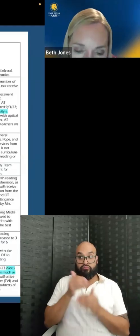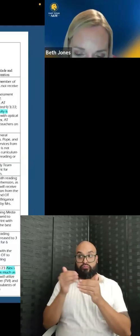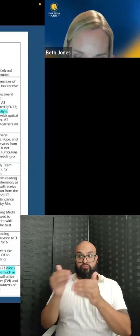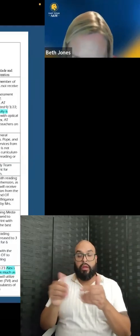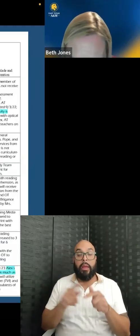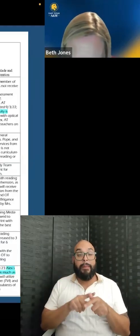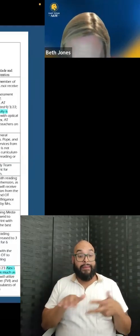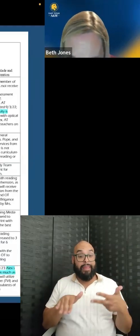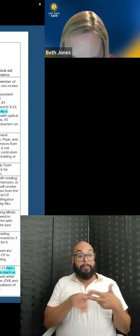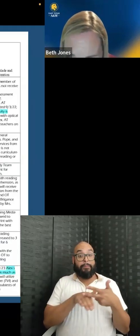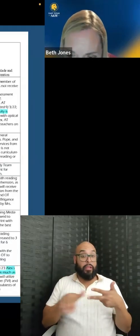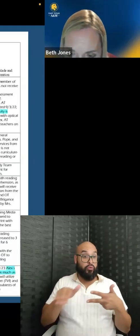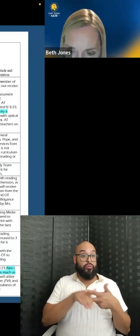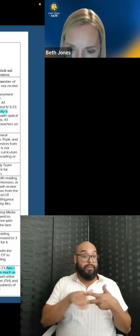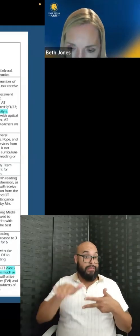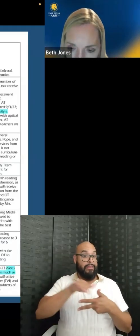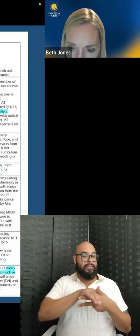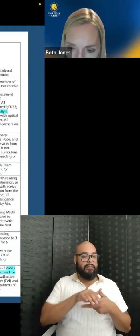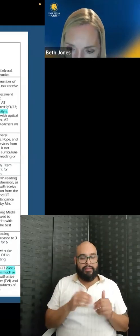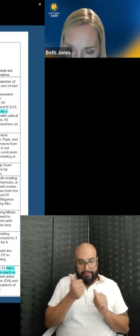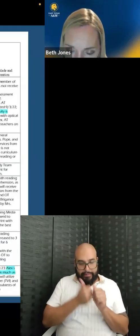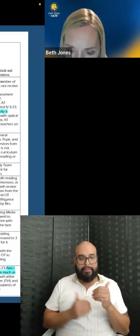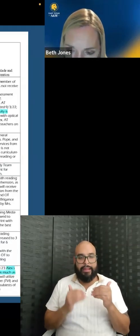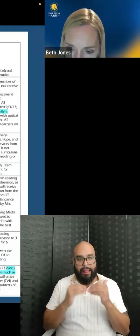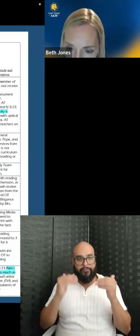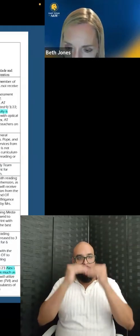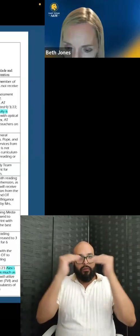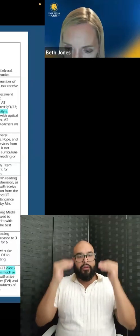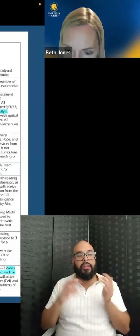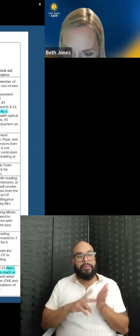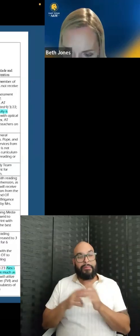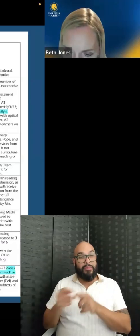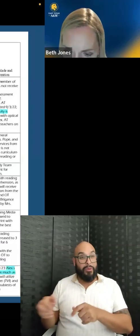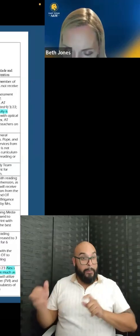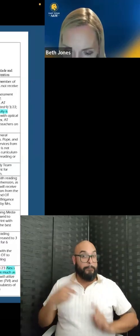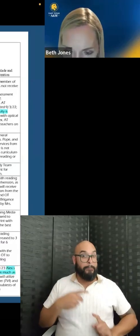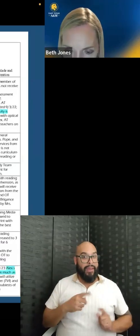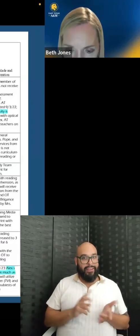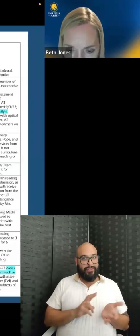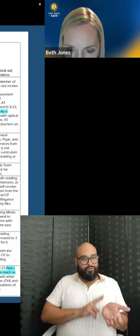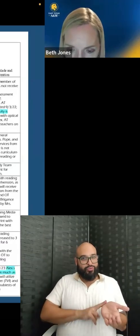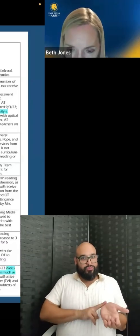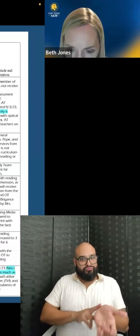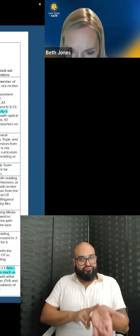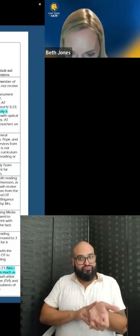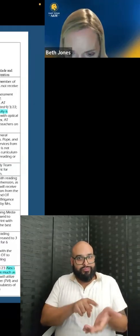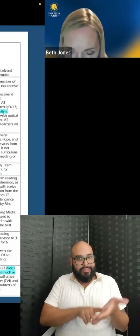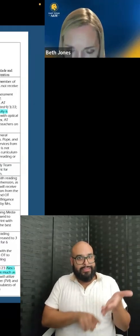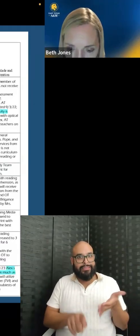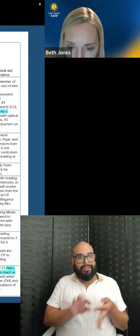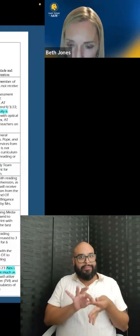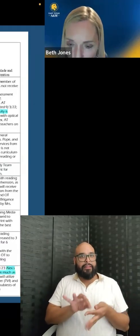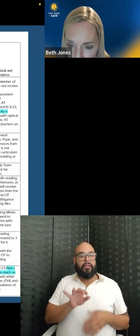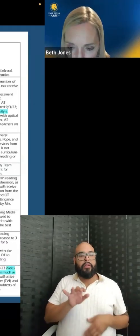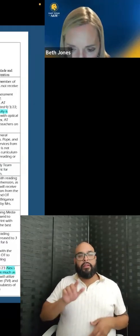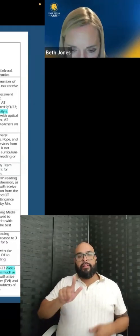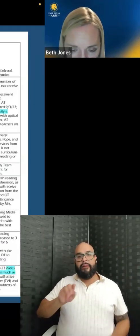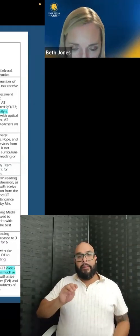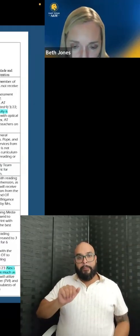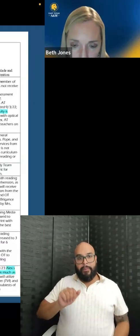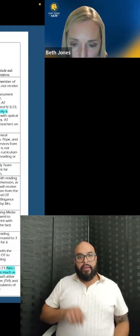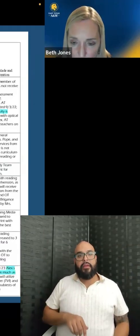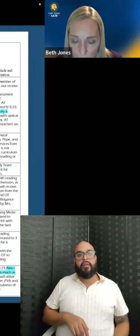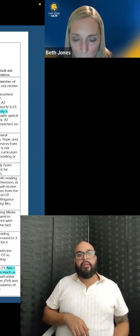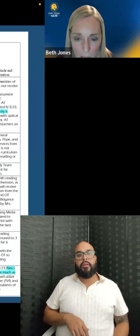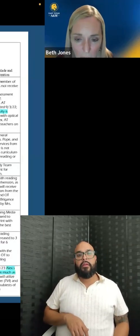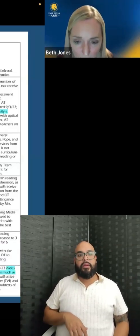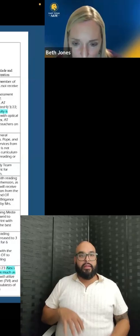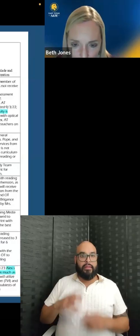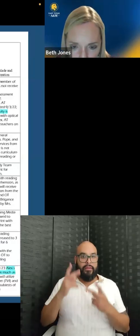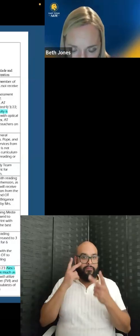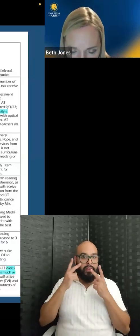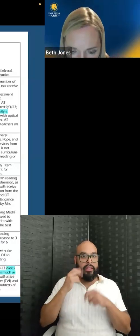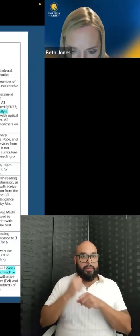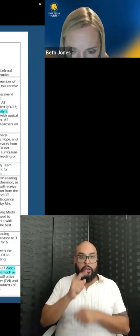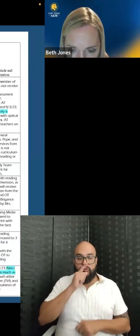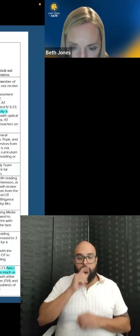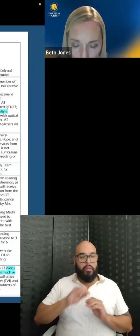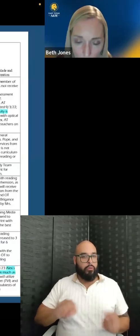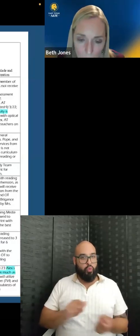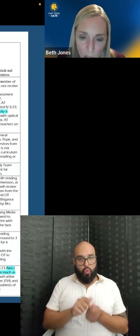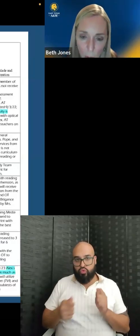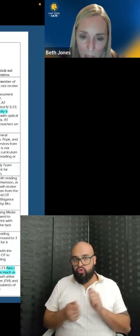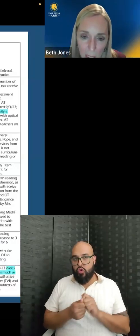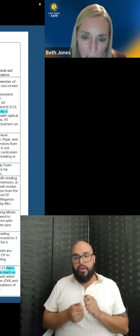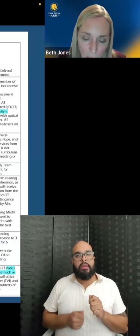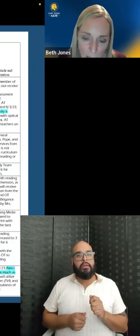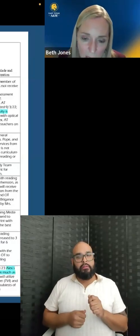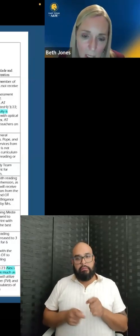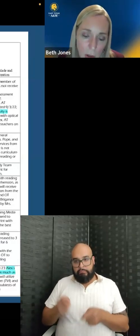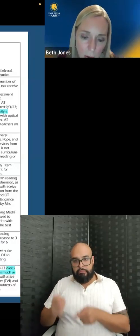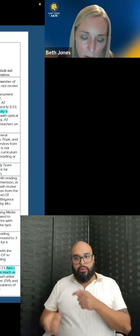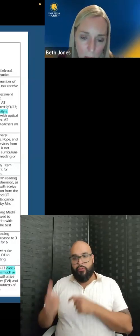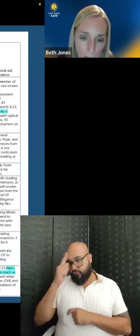coming back to a check related to, the LMA and the functional vision and making sure there's no change, there's no needed change in assistive technology between each of these tiers.